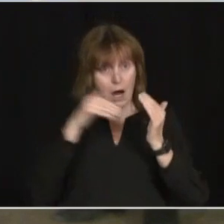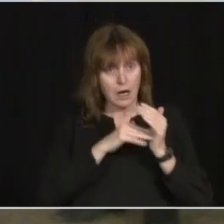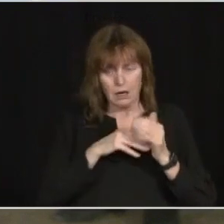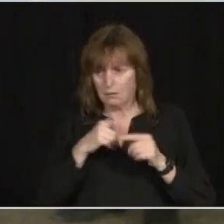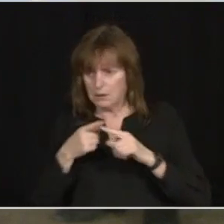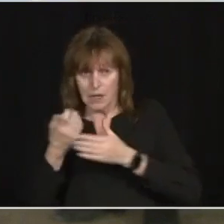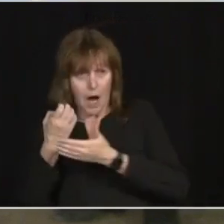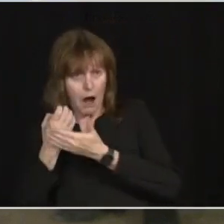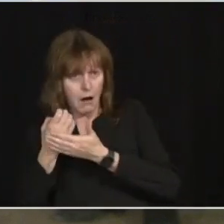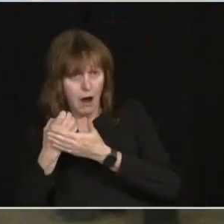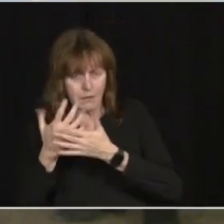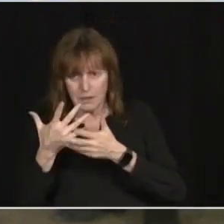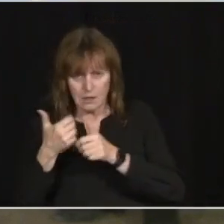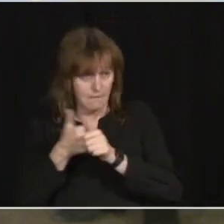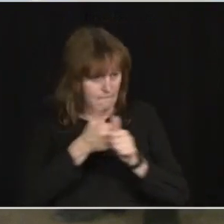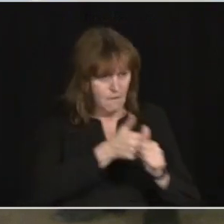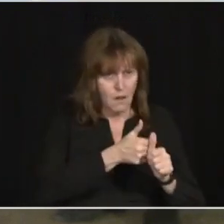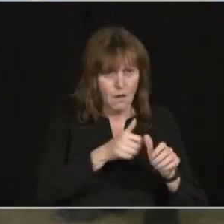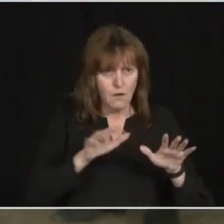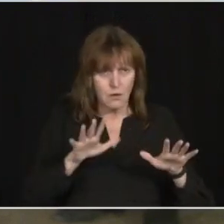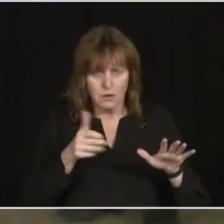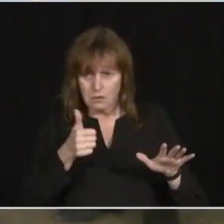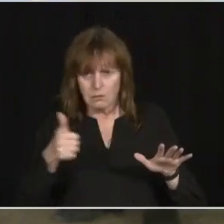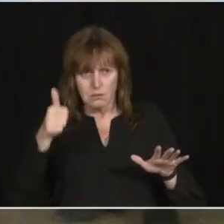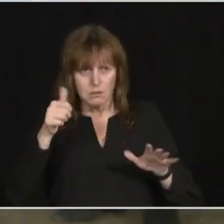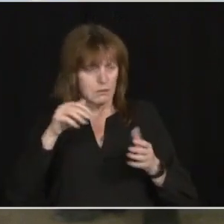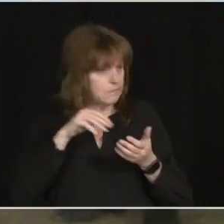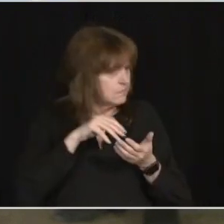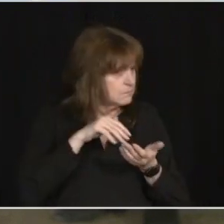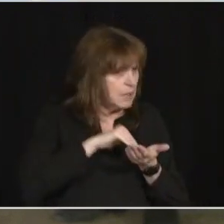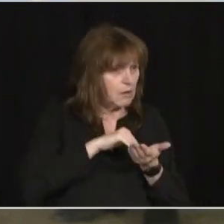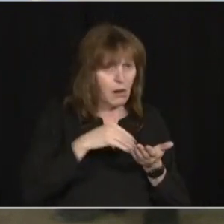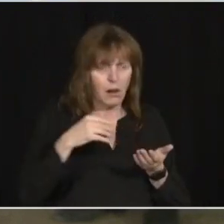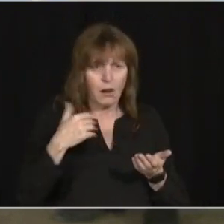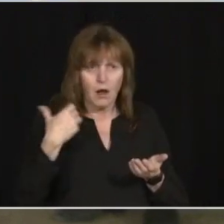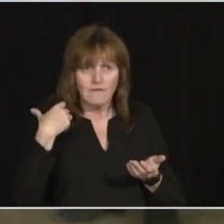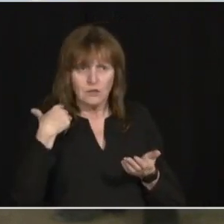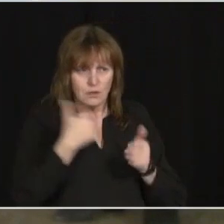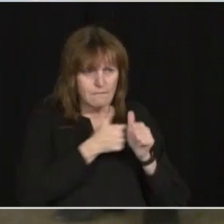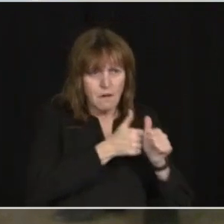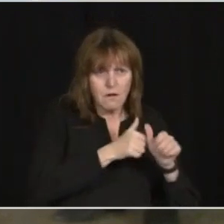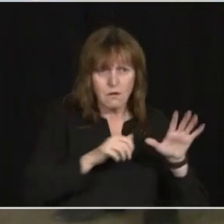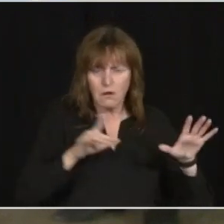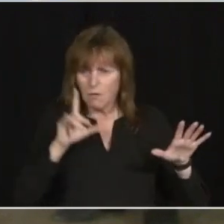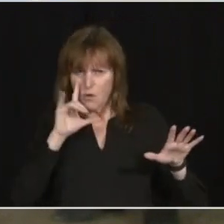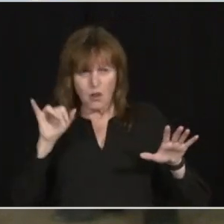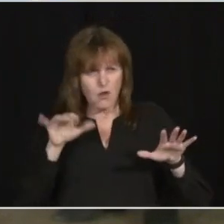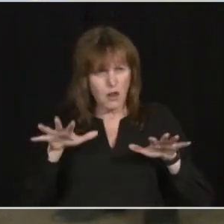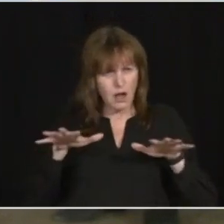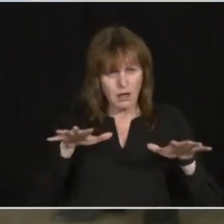take the advice of the Chief Medical Officer of Health, but can you give us a sense of what this